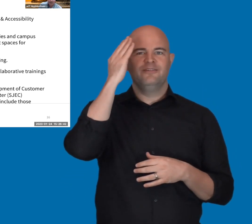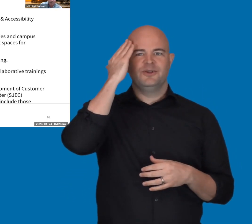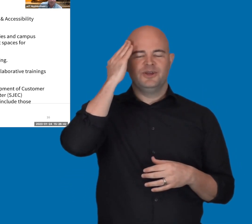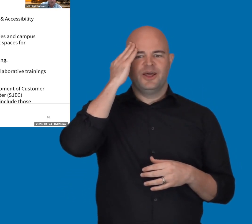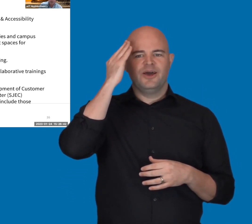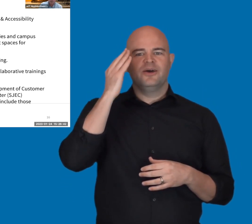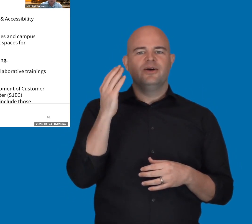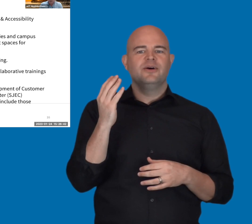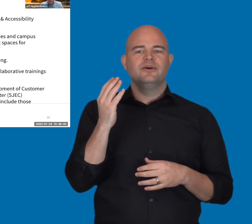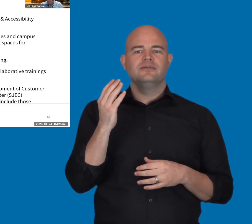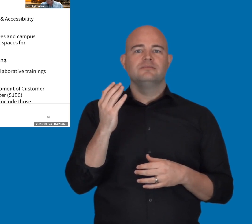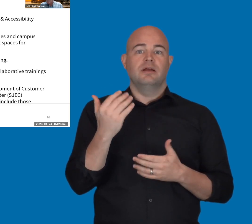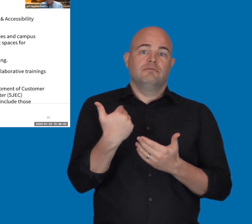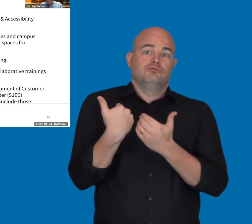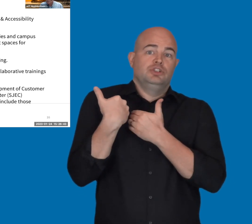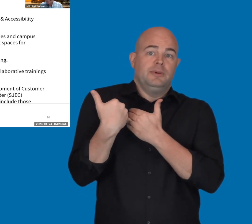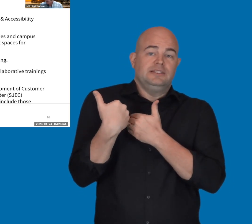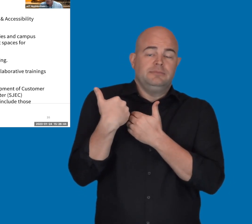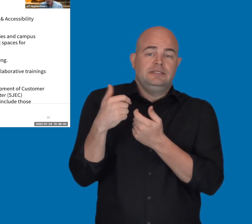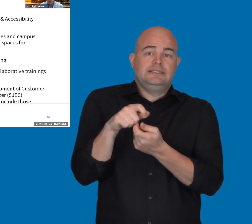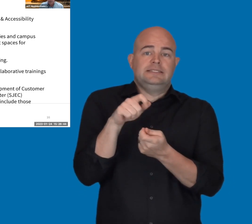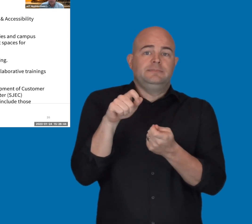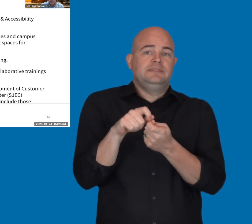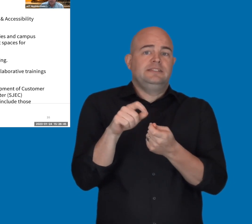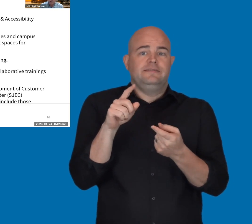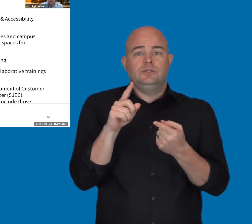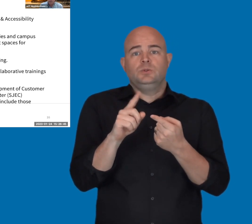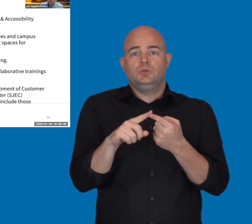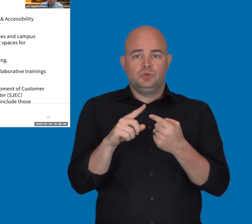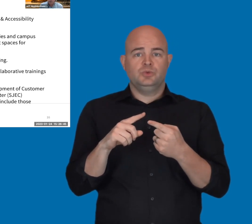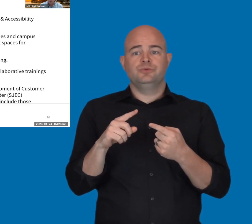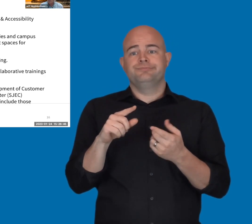That comes back to support us in the institution later on,